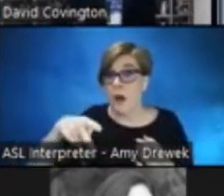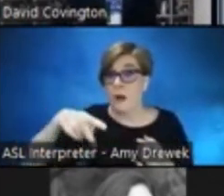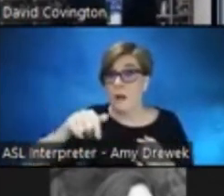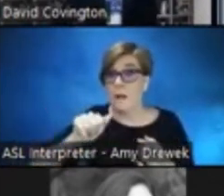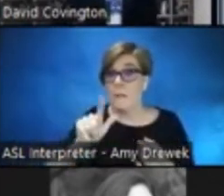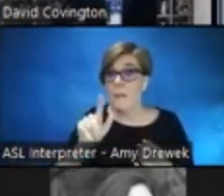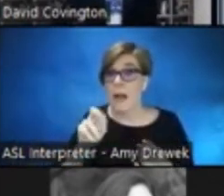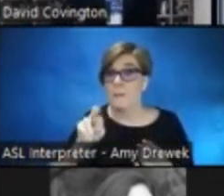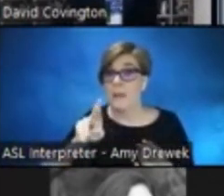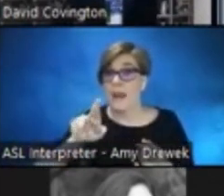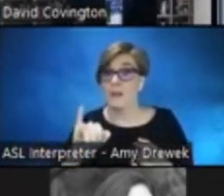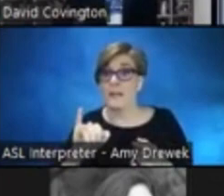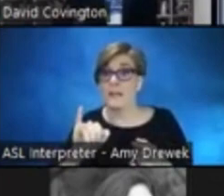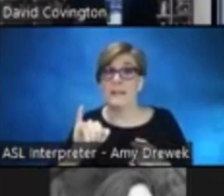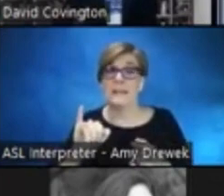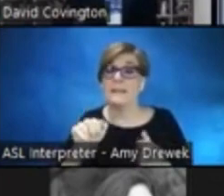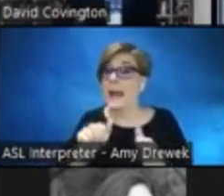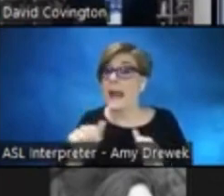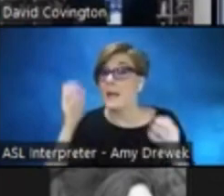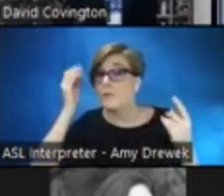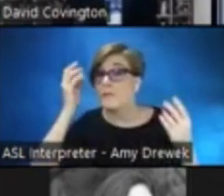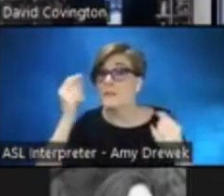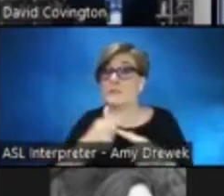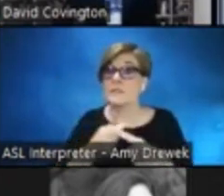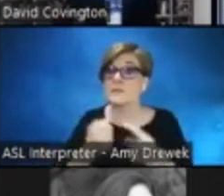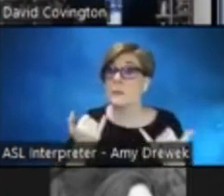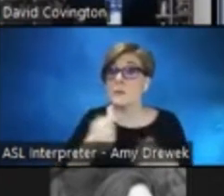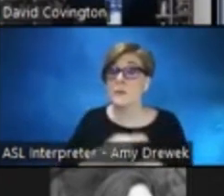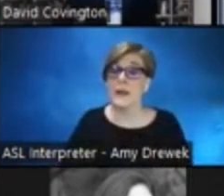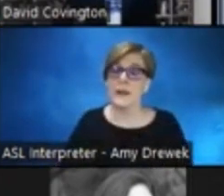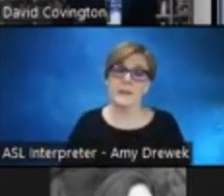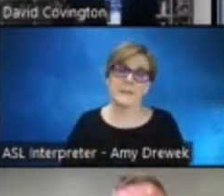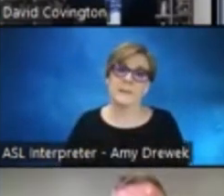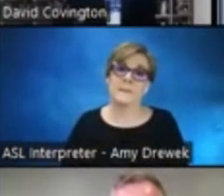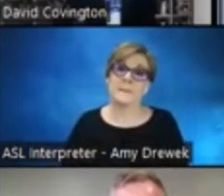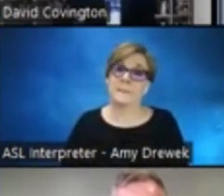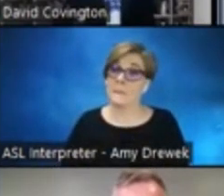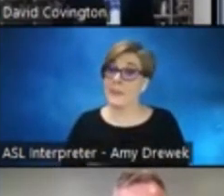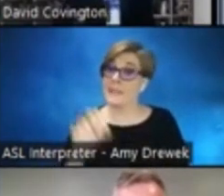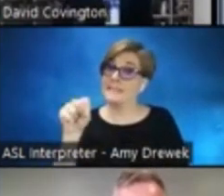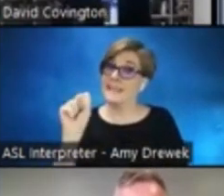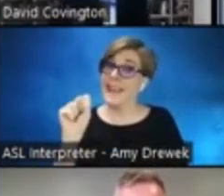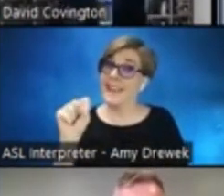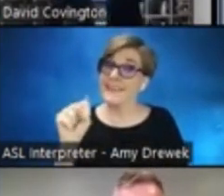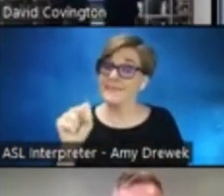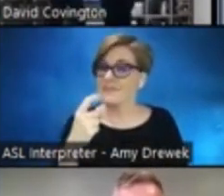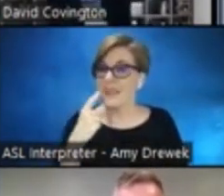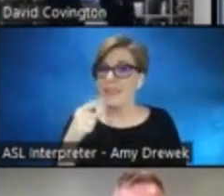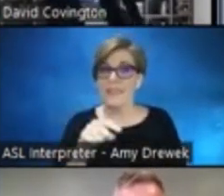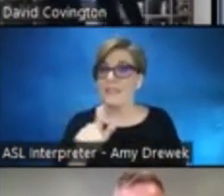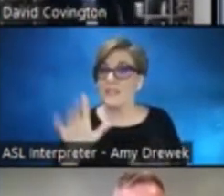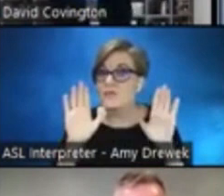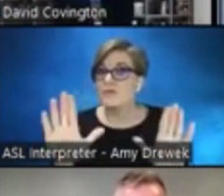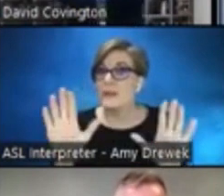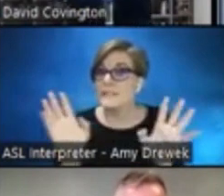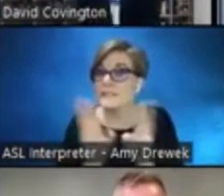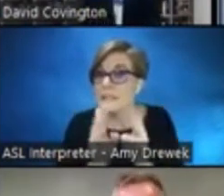YEAH, THERE IS A GREAT SUGGESTION. I APPRECIATE EVERYONE ENGAGING.